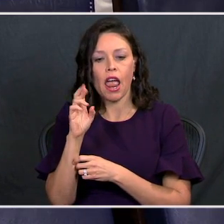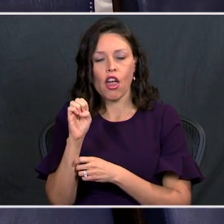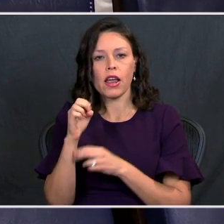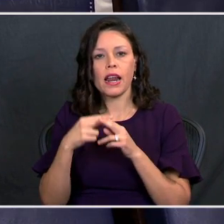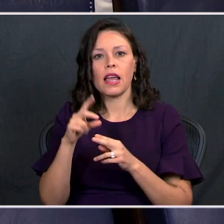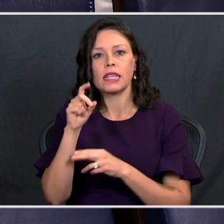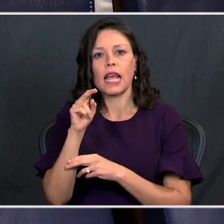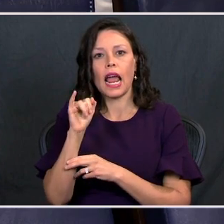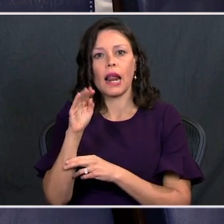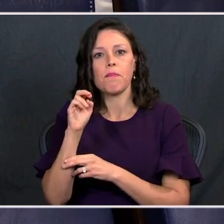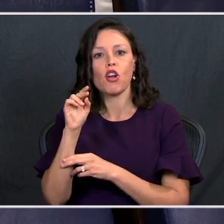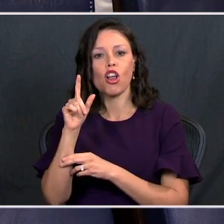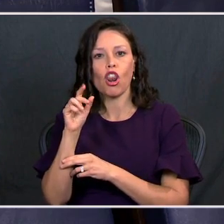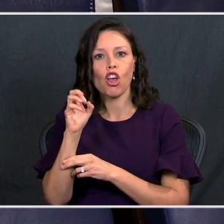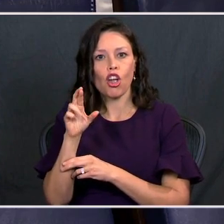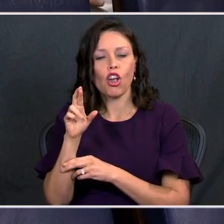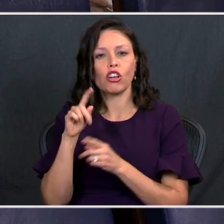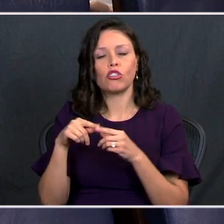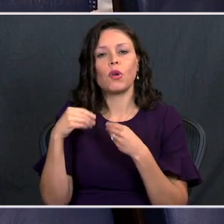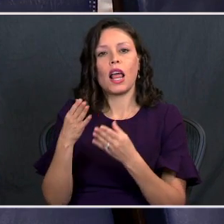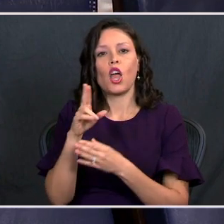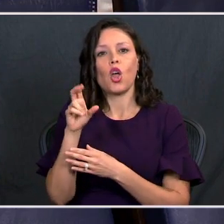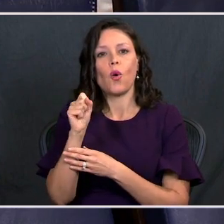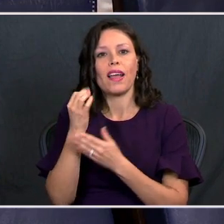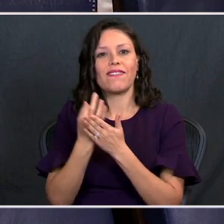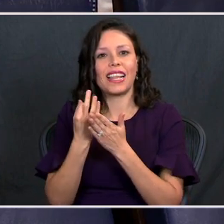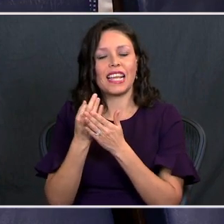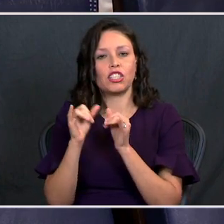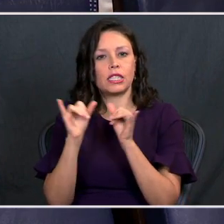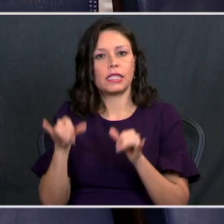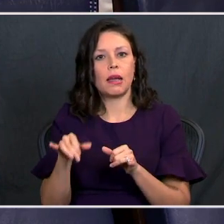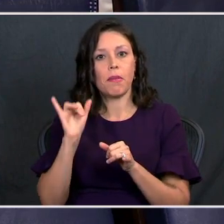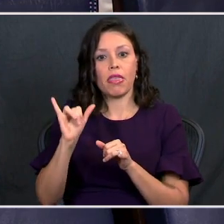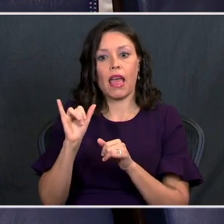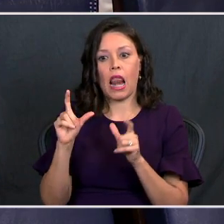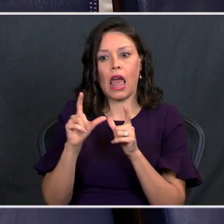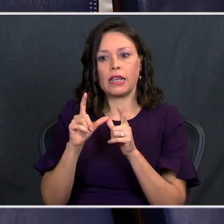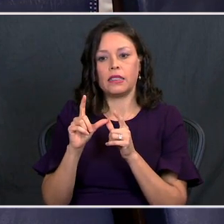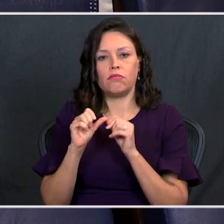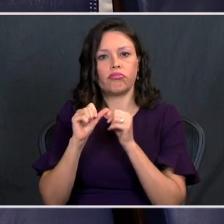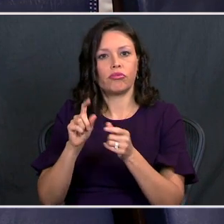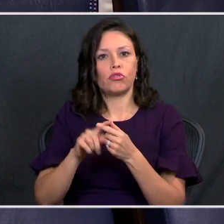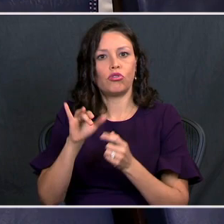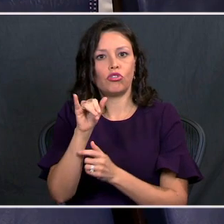to allow him to access the U.S. financial system. That license is in place through the end of January 2022.